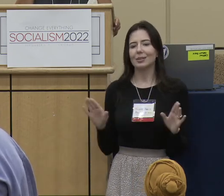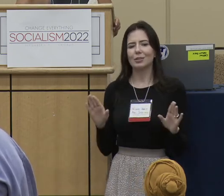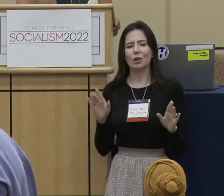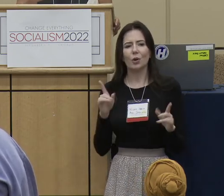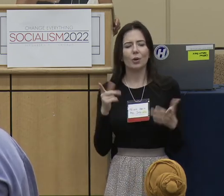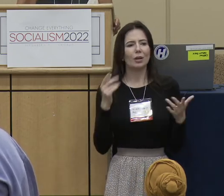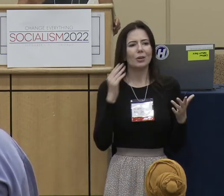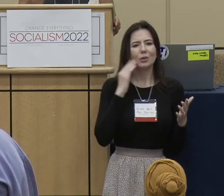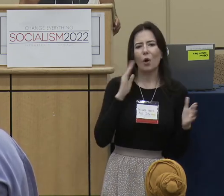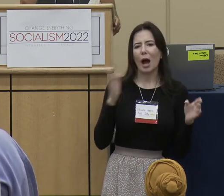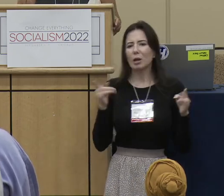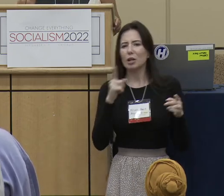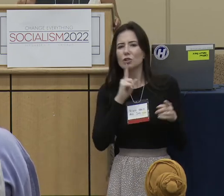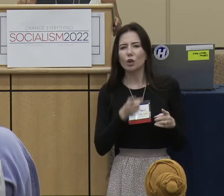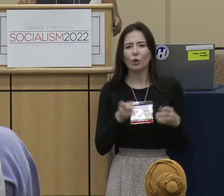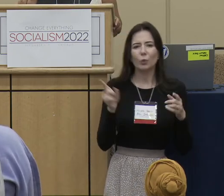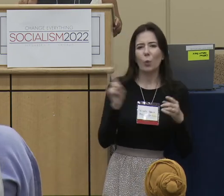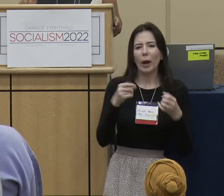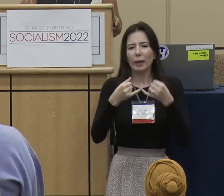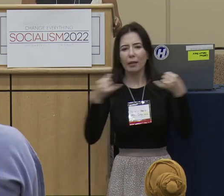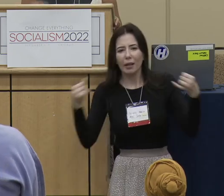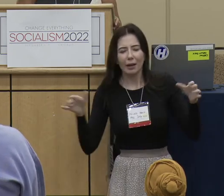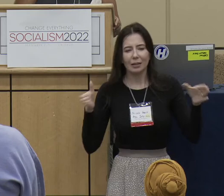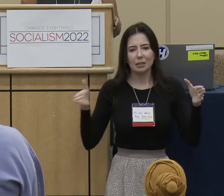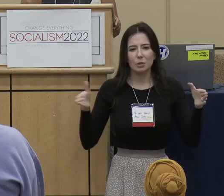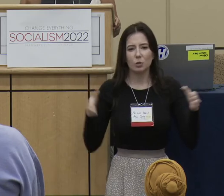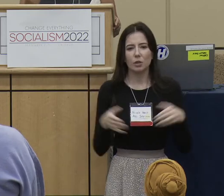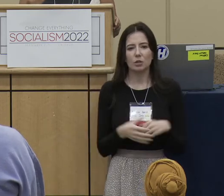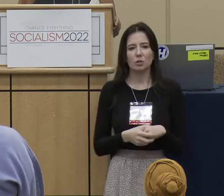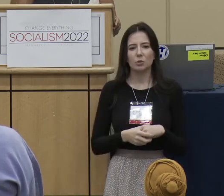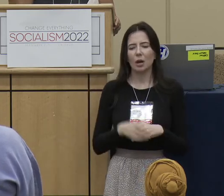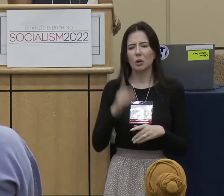That's a different formula than a bunch of family members working at a store. I'm not sure where the line is, but I